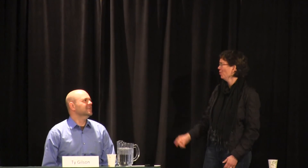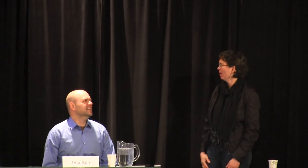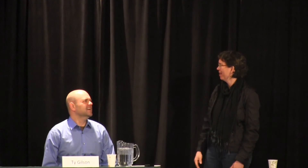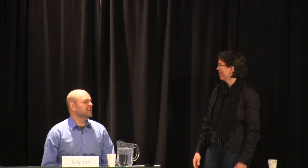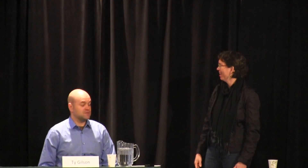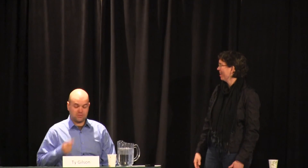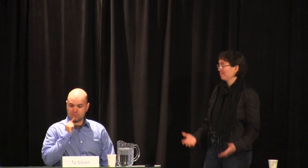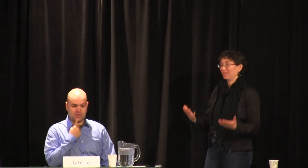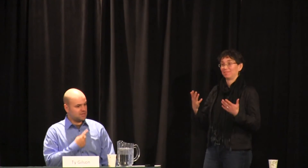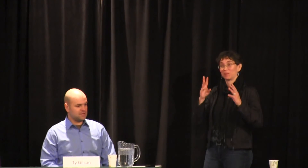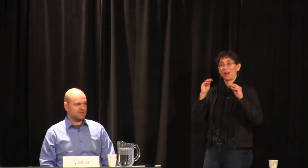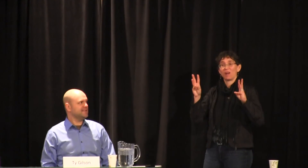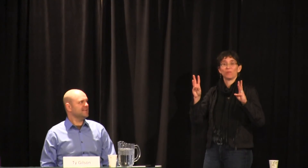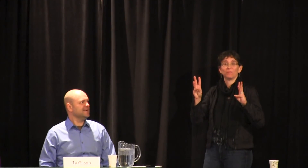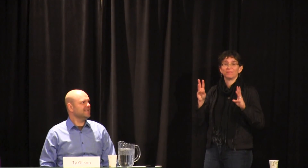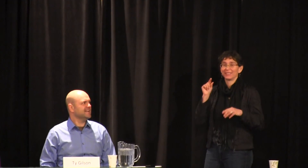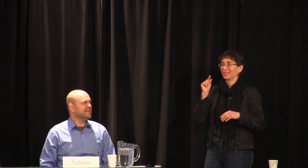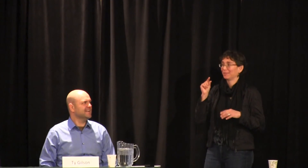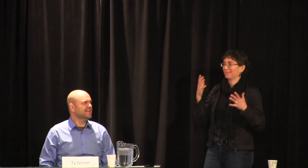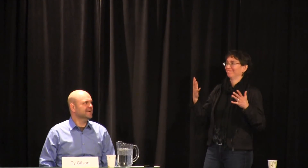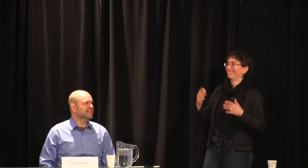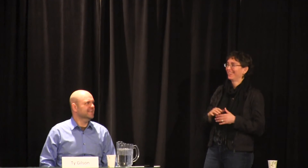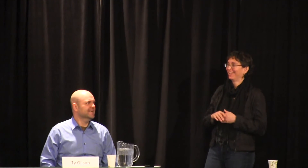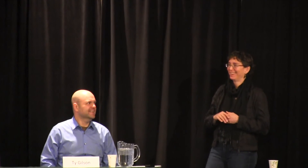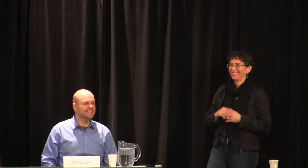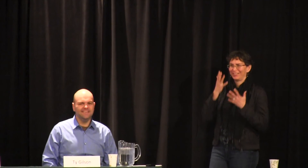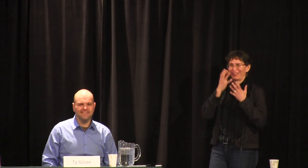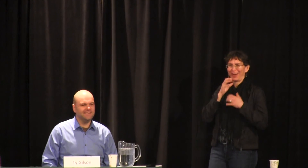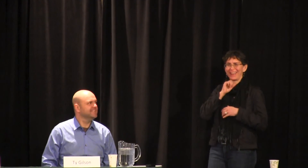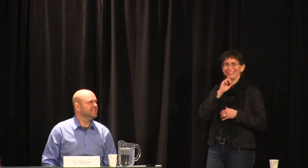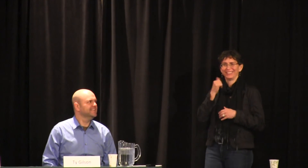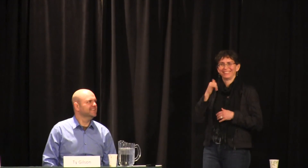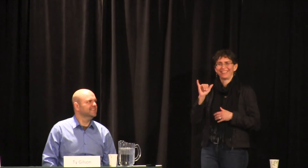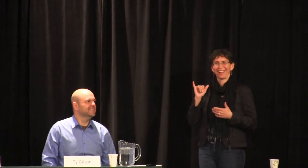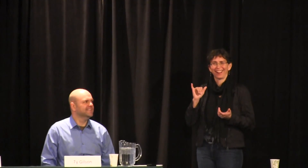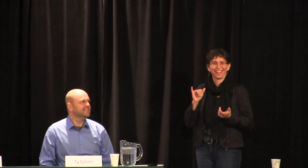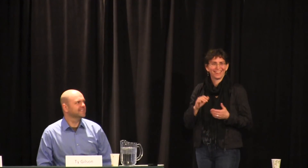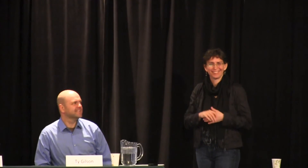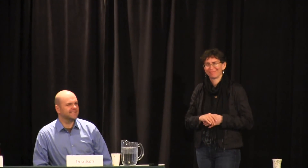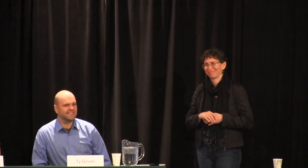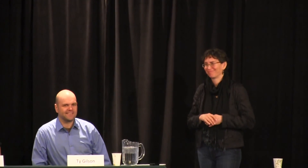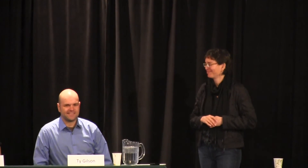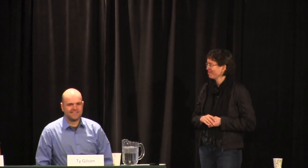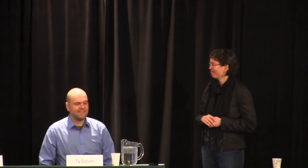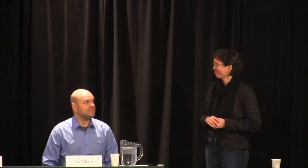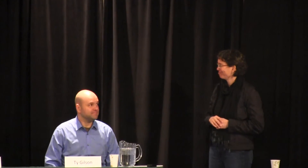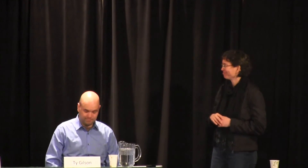You know, to ask for interpreters. And have to follow up.